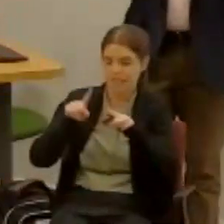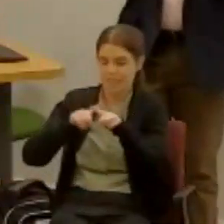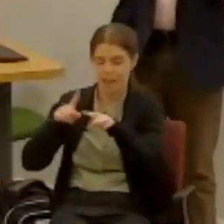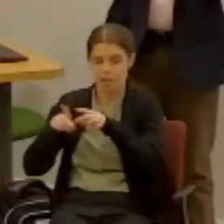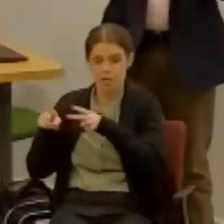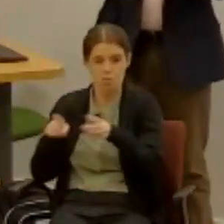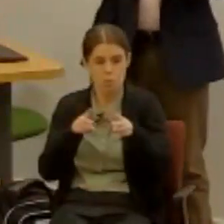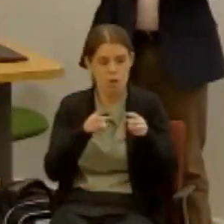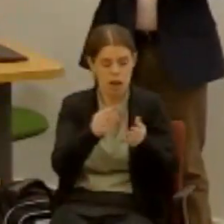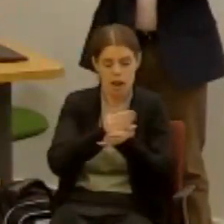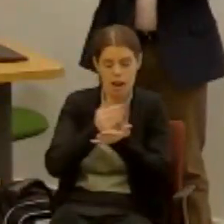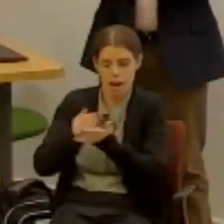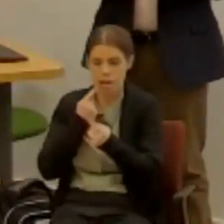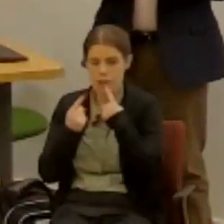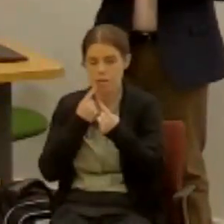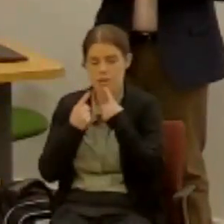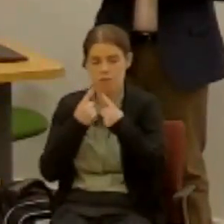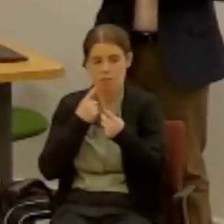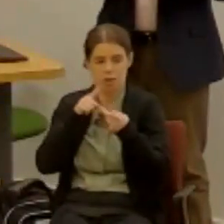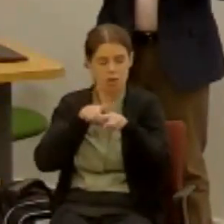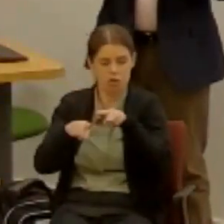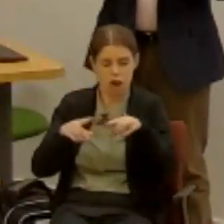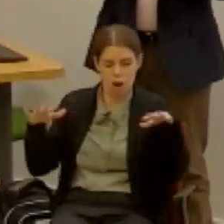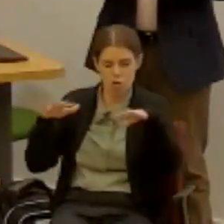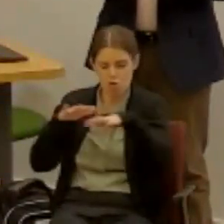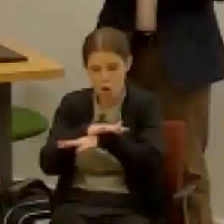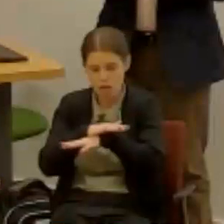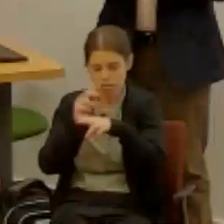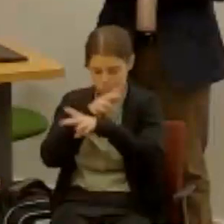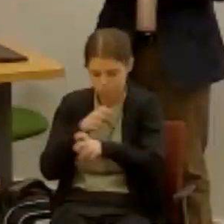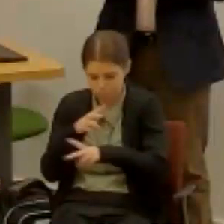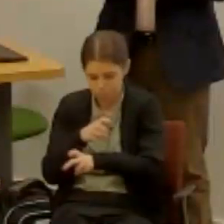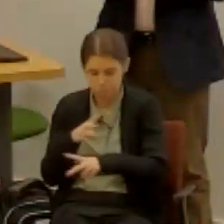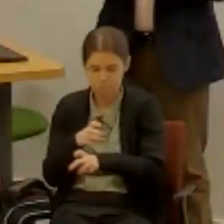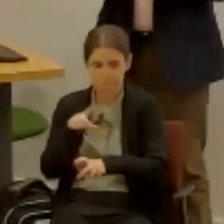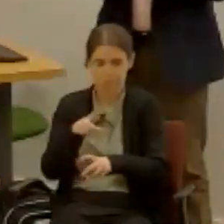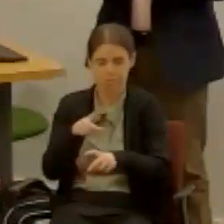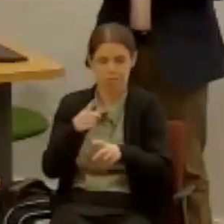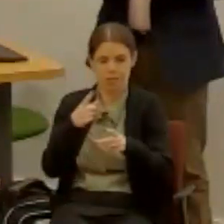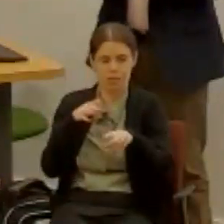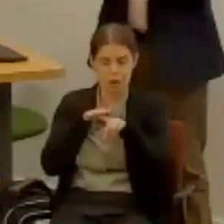So, it's difficult to do that kind of cross and examination of how the different sports influence, risk.